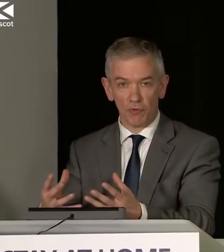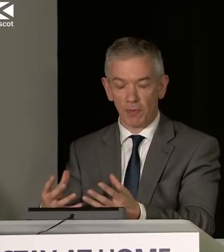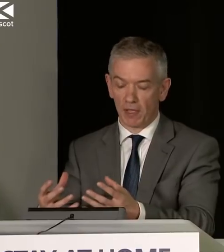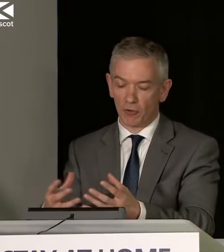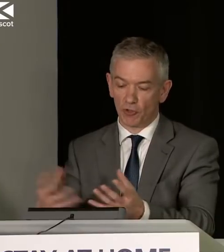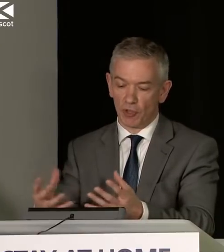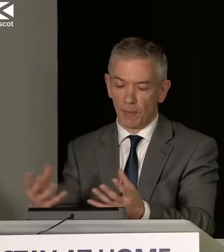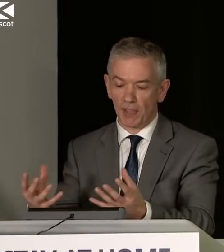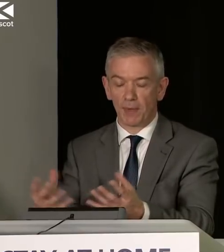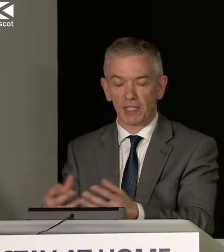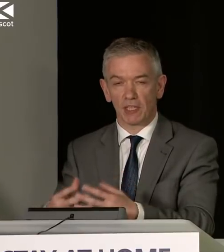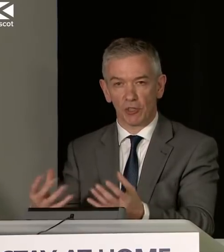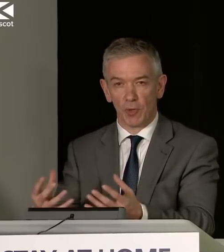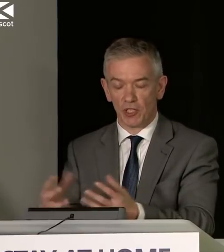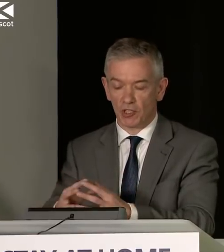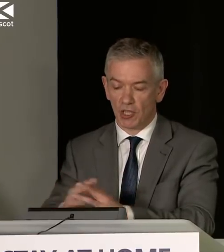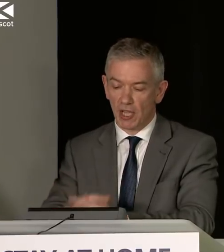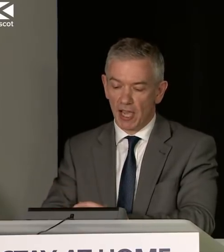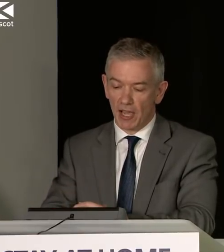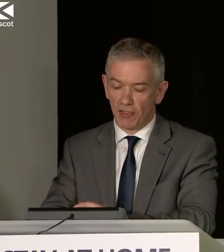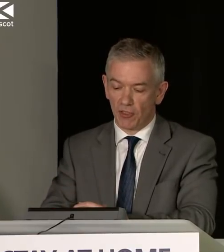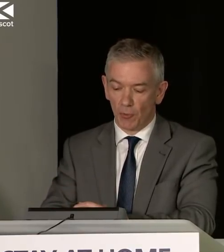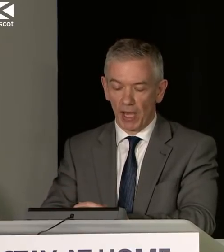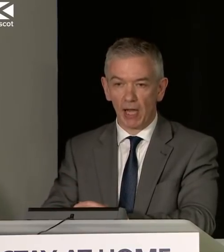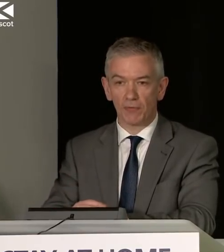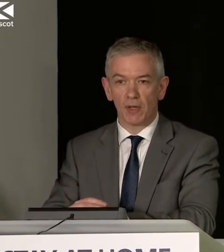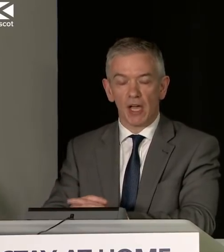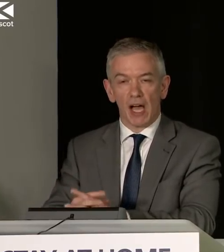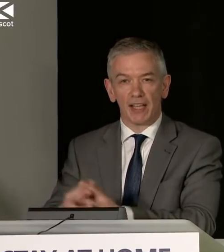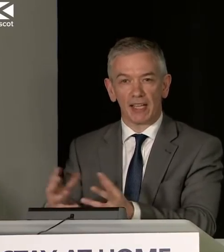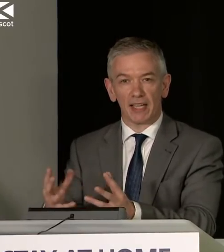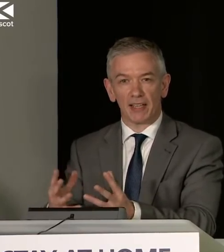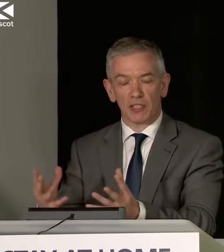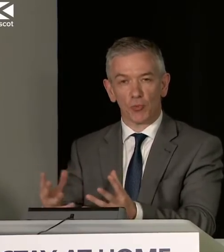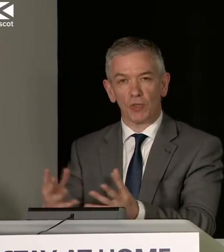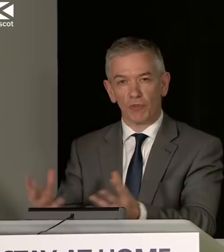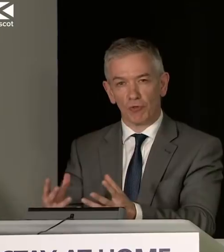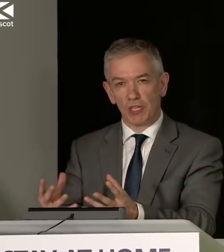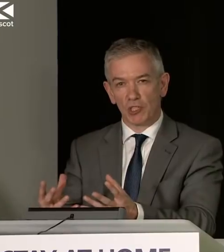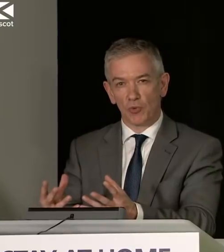from that using the mathematical equations that we have. And that's one of the reasons